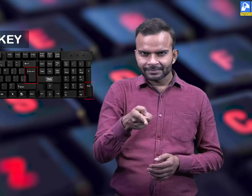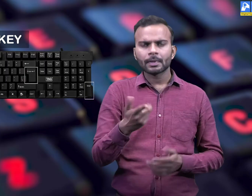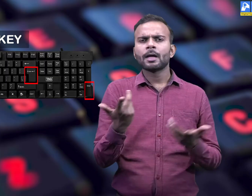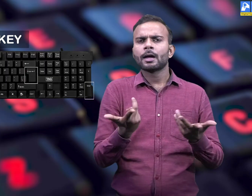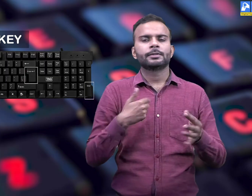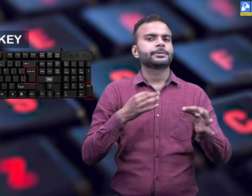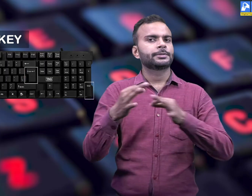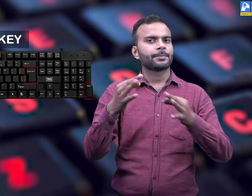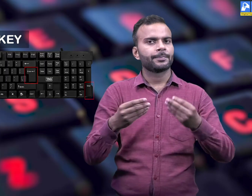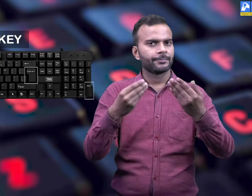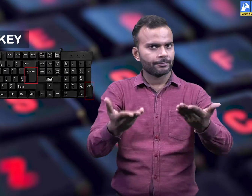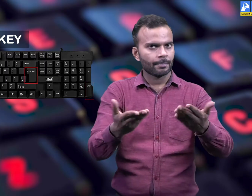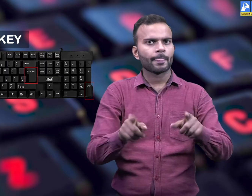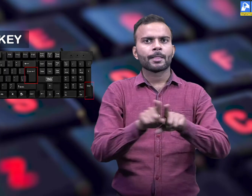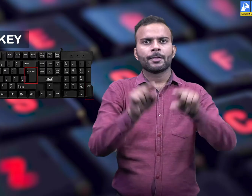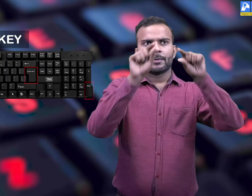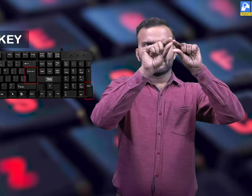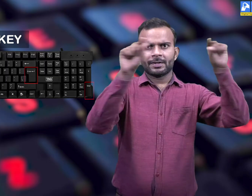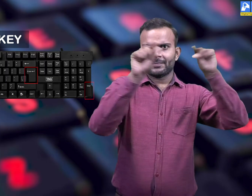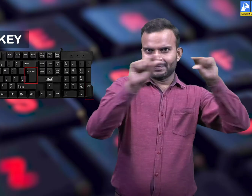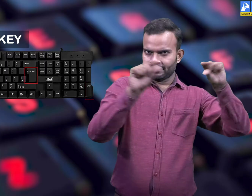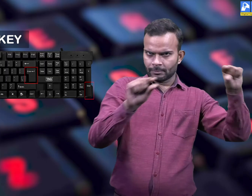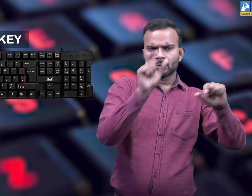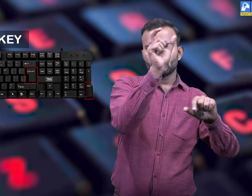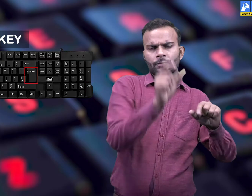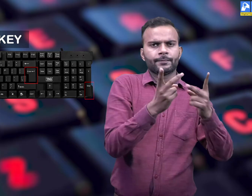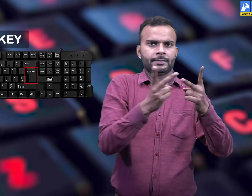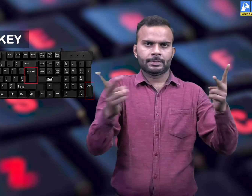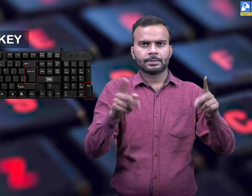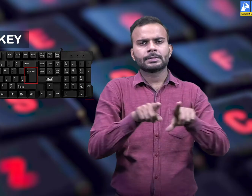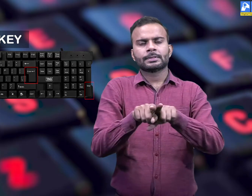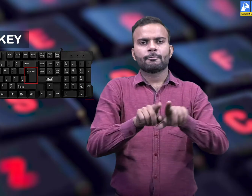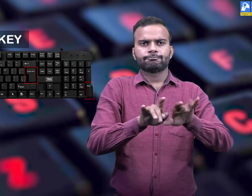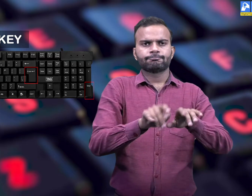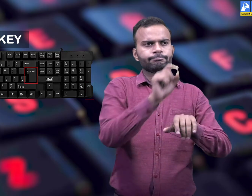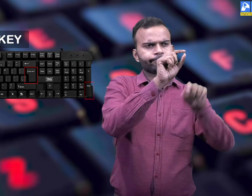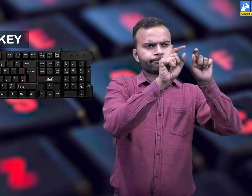Let me tell you the function of enter key. The enter key moves the cursor to the next line.